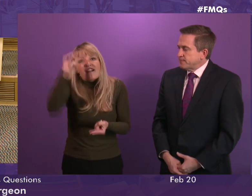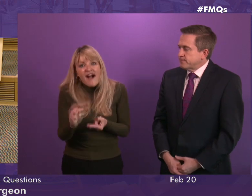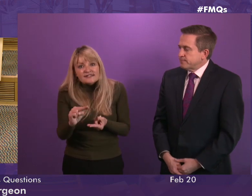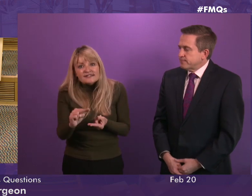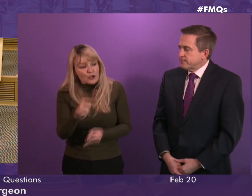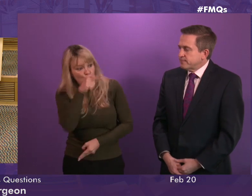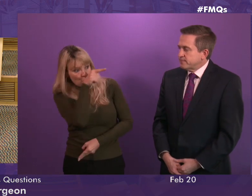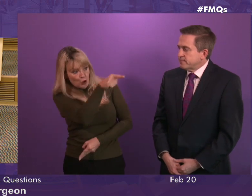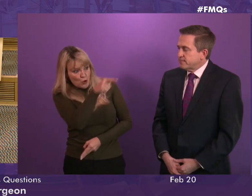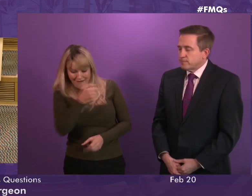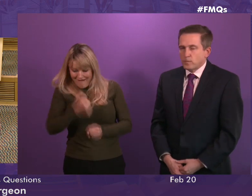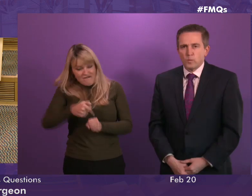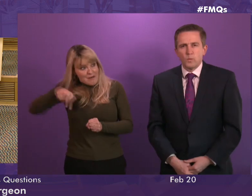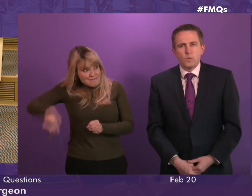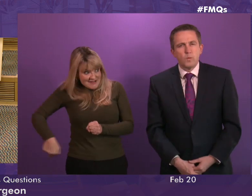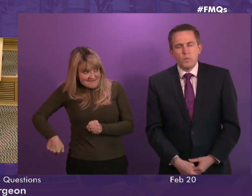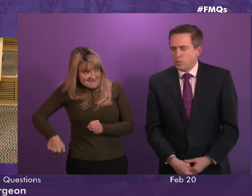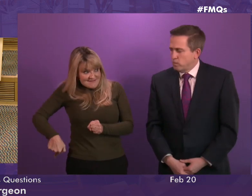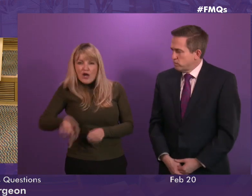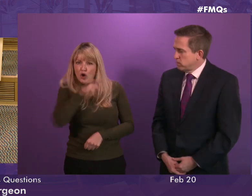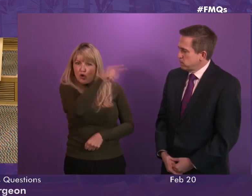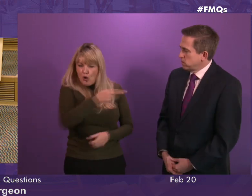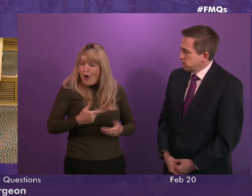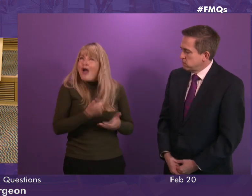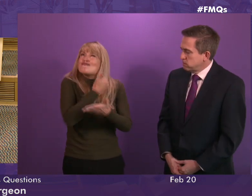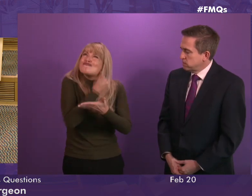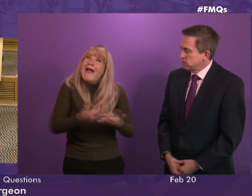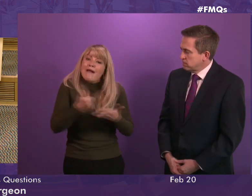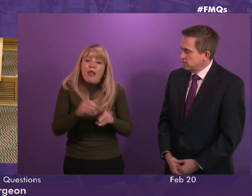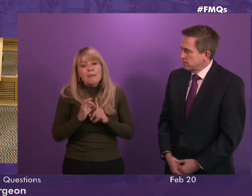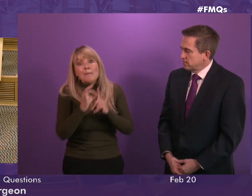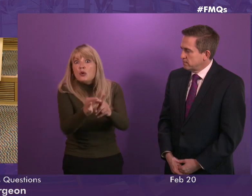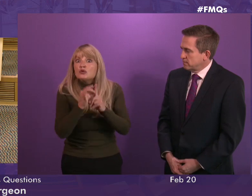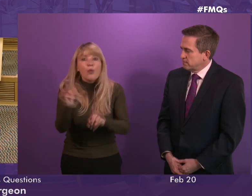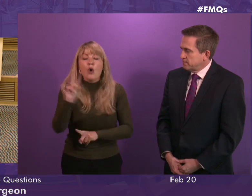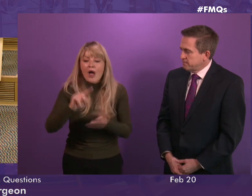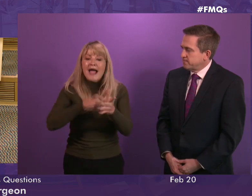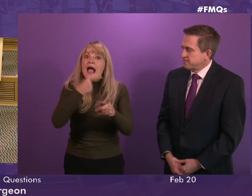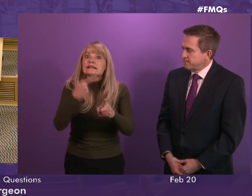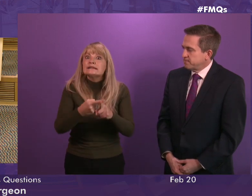Jackson Carlaw has regularly put forward proposals for tax cuts for the richest that would cut